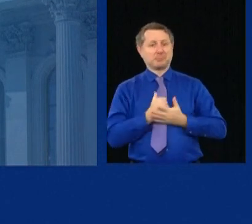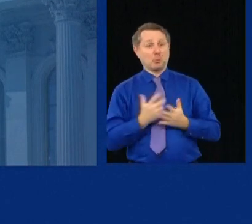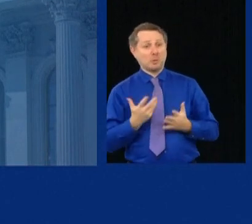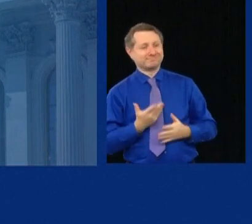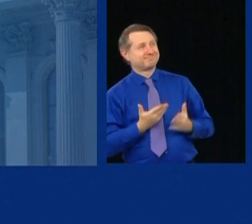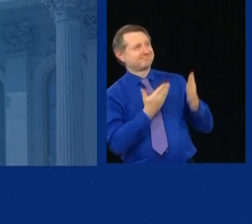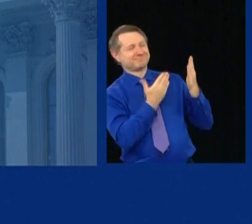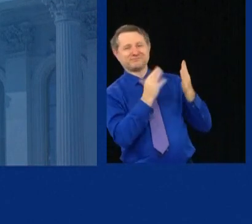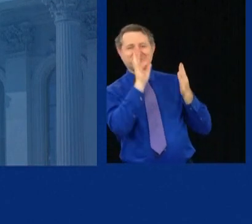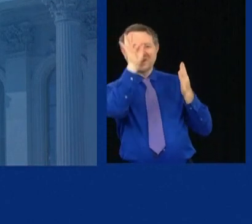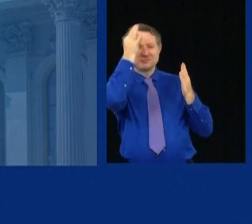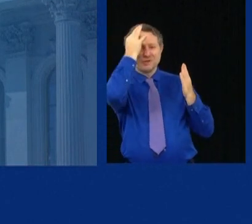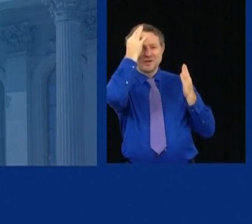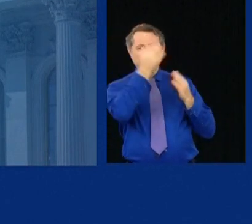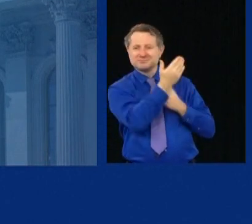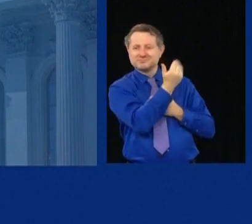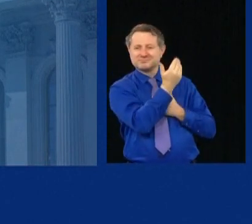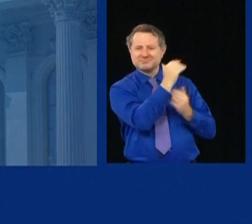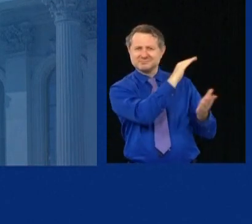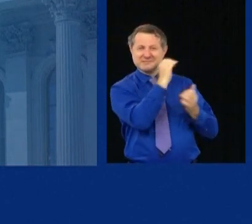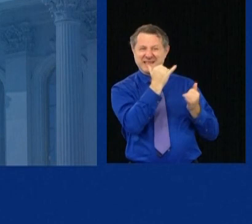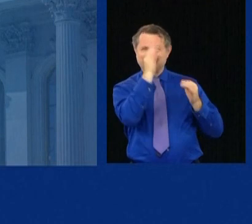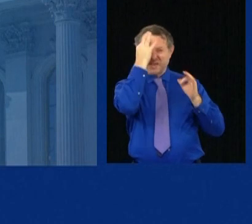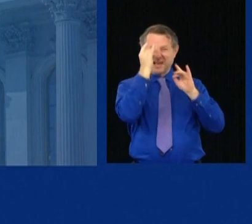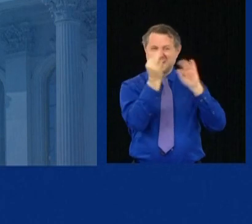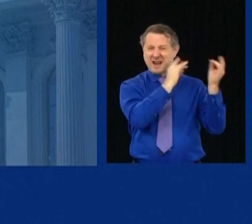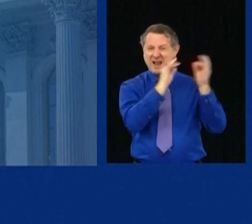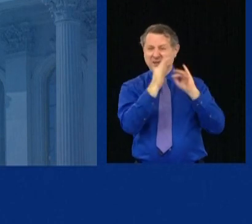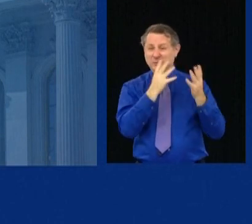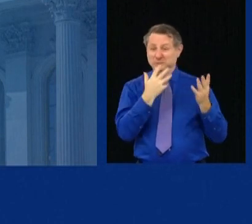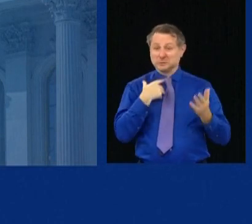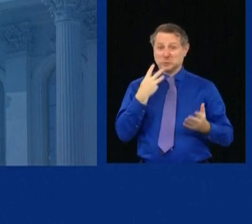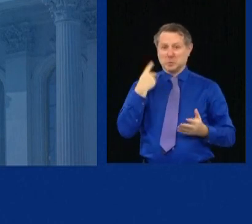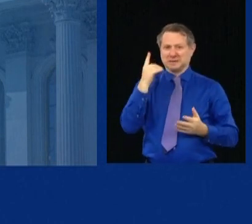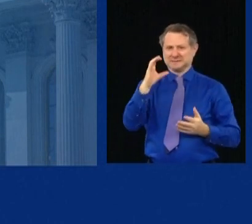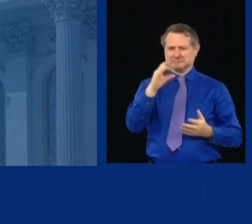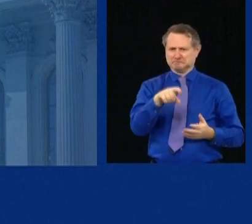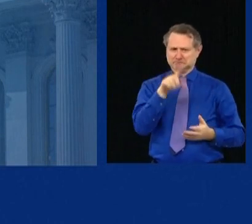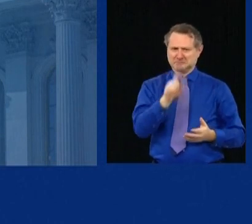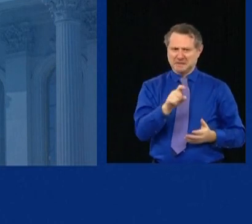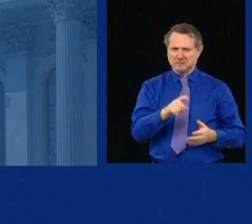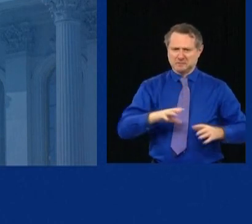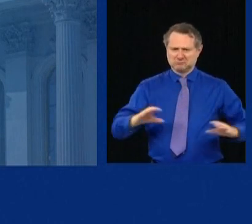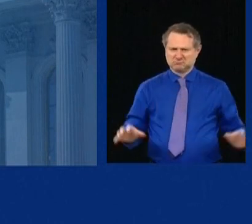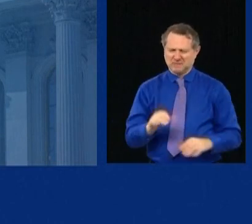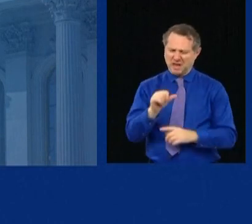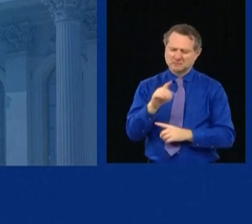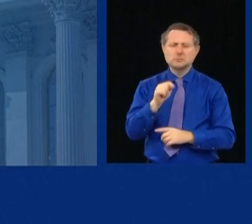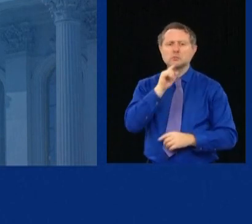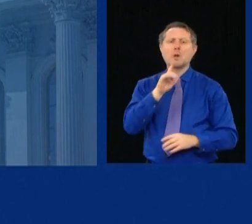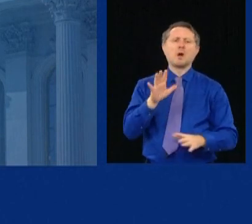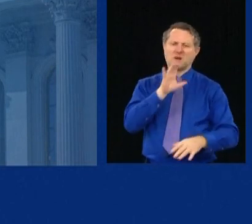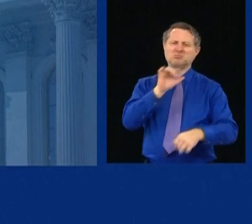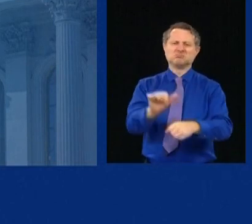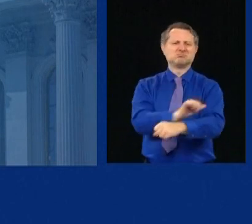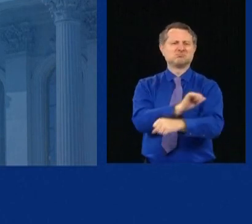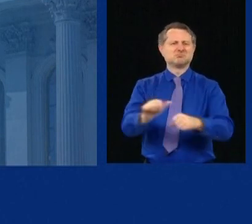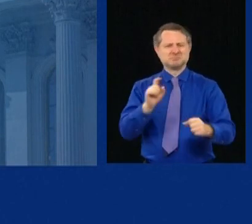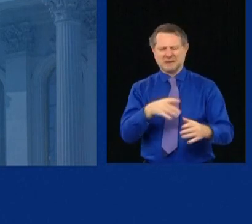AT THE SAME TIME THE STATES NEED HELP FROM THE FEDERAL GOVERNMENT AND THAT'S A TOPIC THAT'S BEING DISCUSSED NOW.